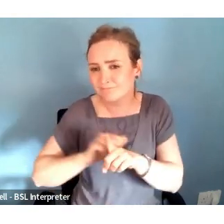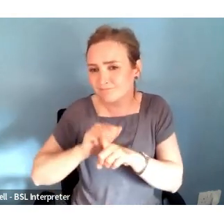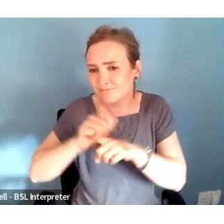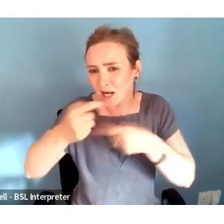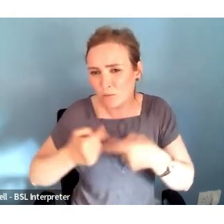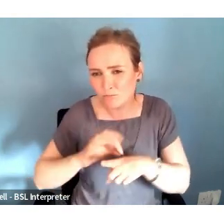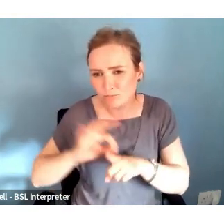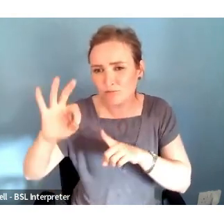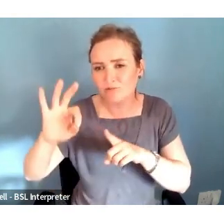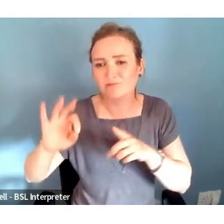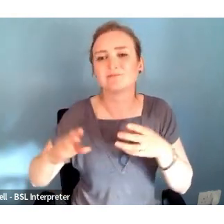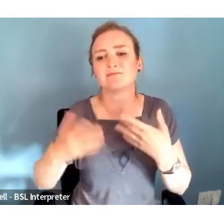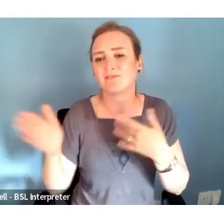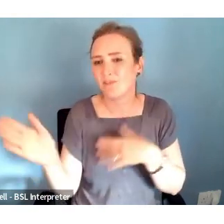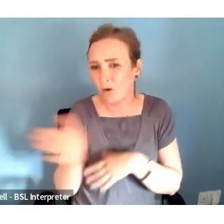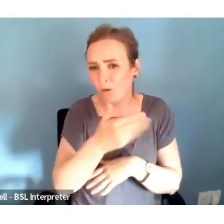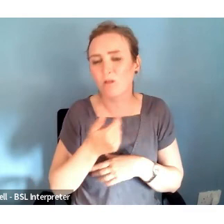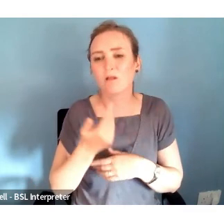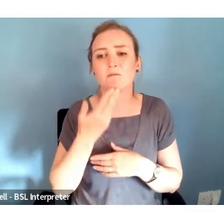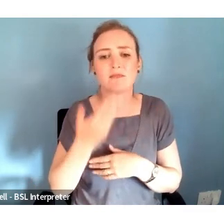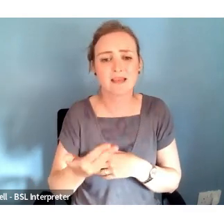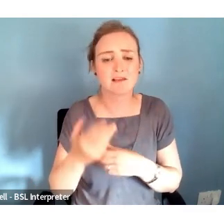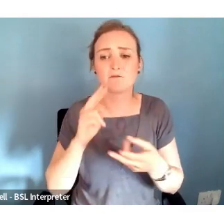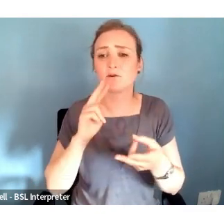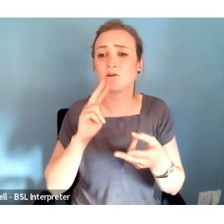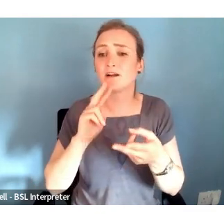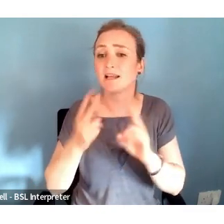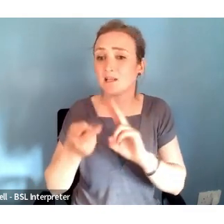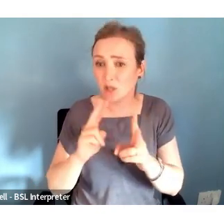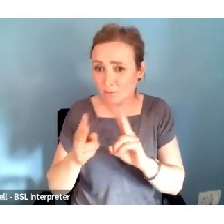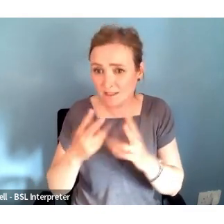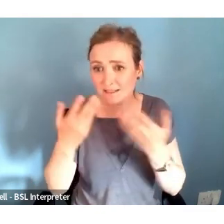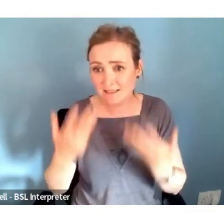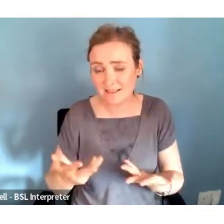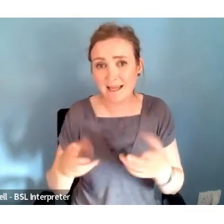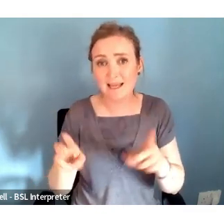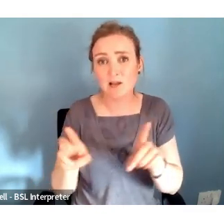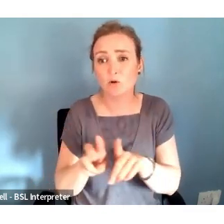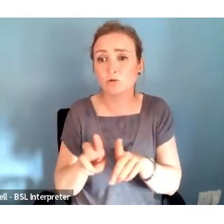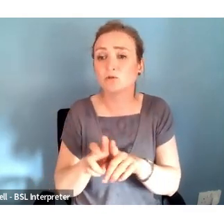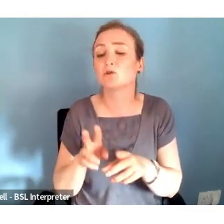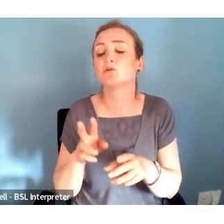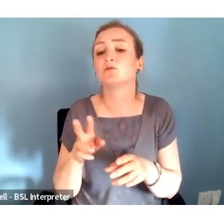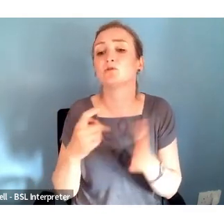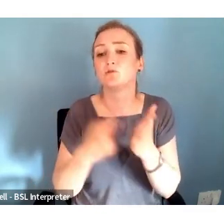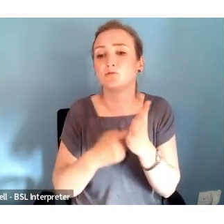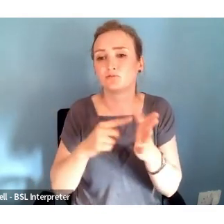and thanks again to Nicola for being our BSL interpreter and Randi being our Captioner